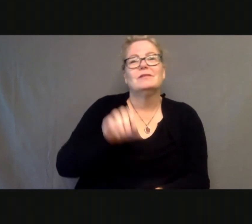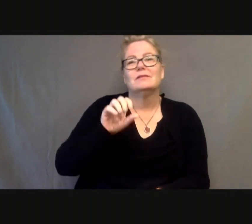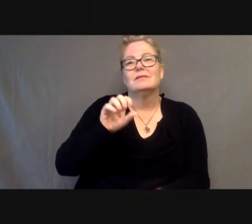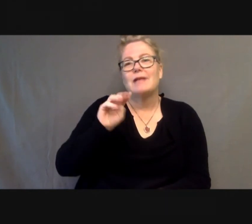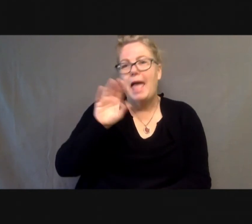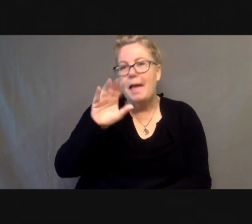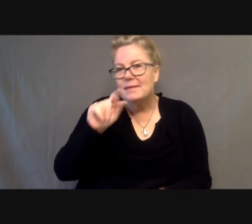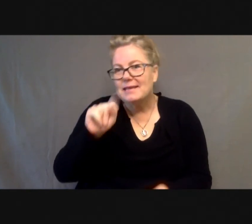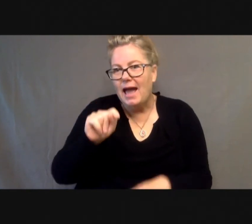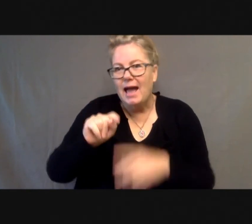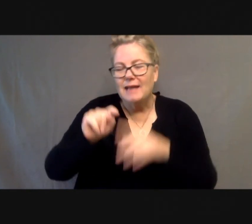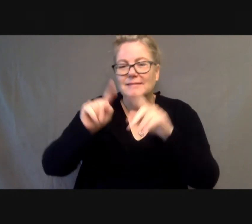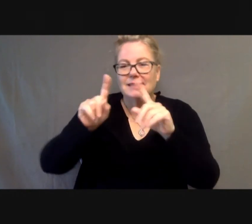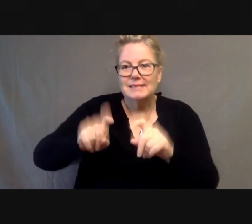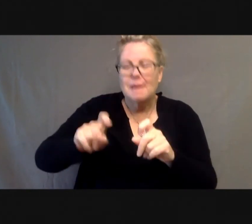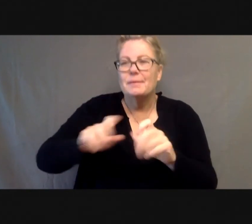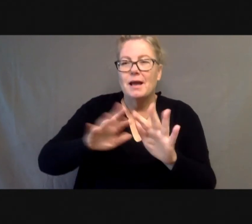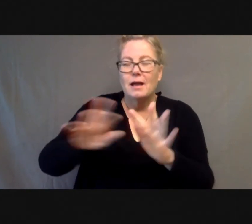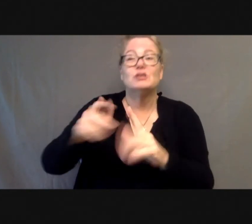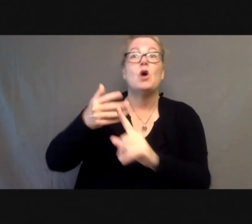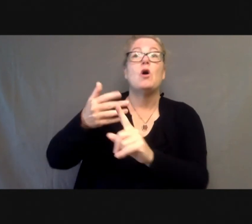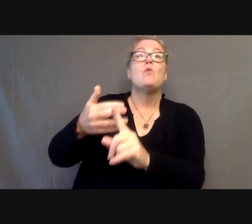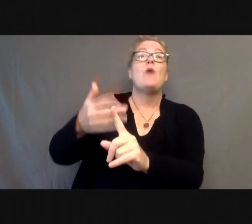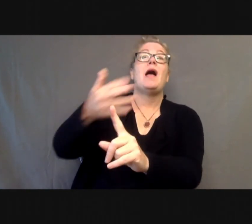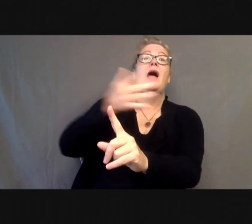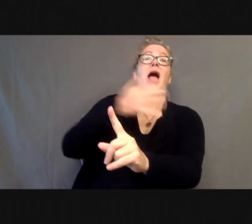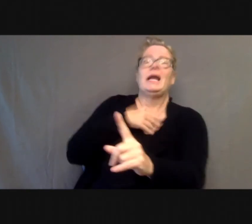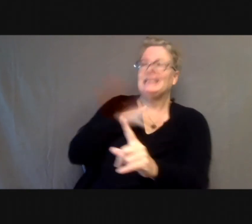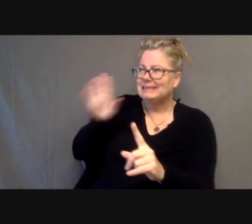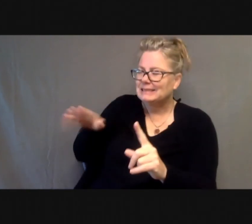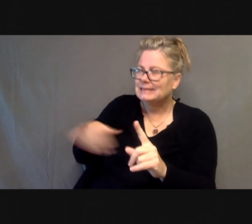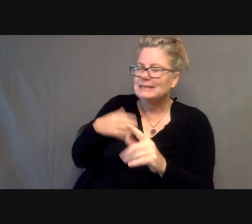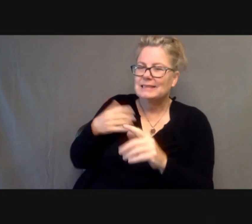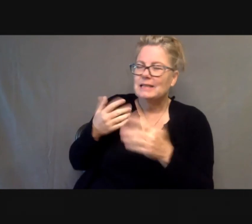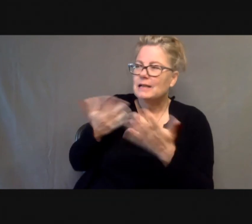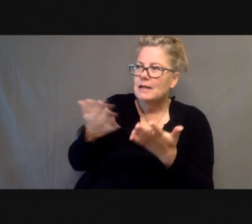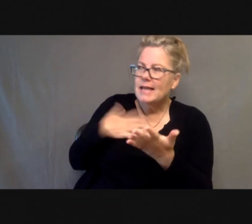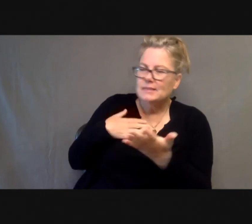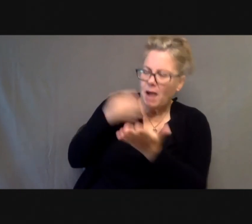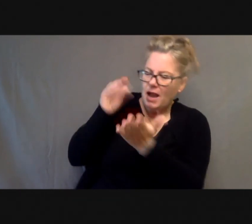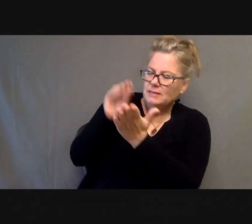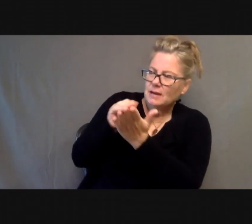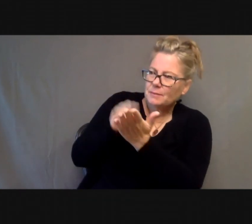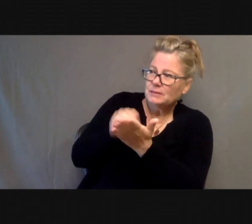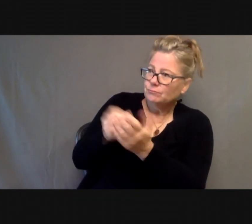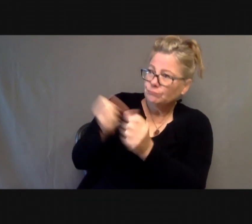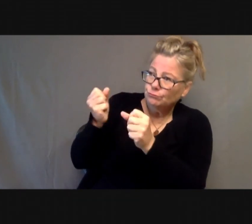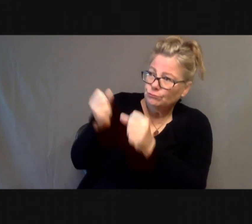aware of? How strong is my documentation? I'm concerned about X, Y, and Z, what are